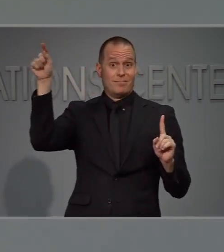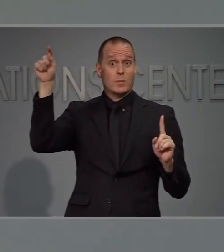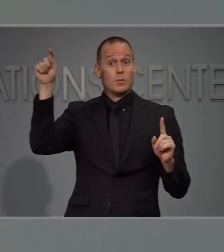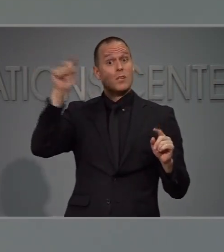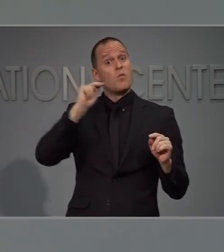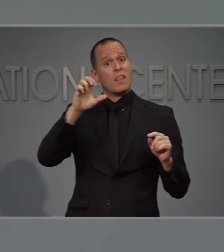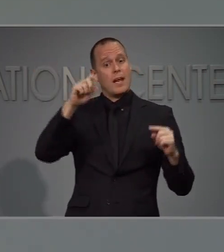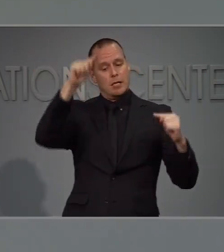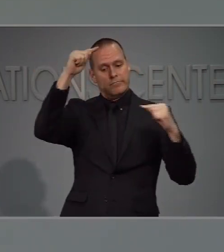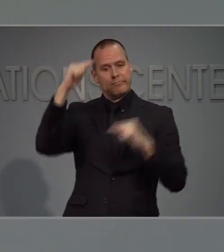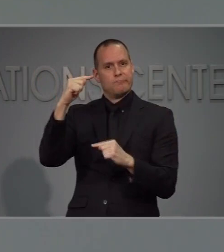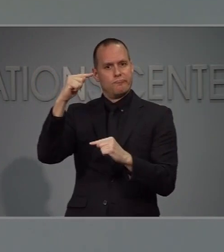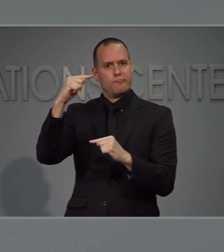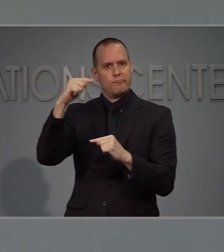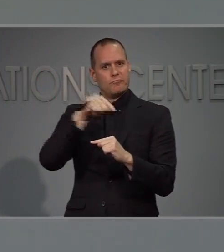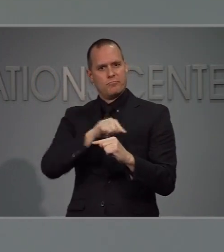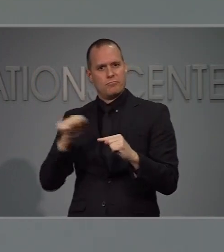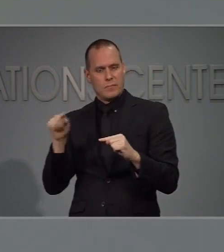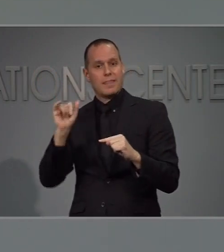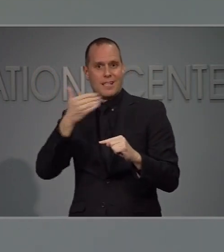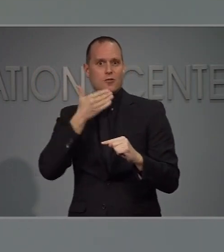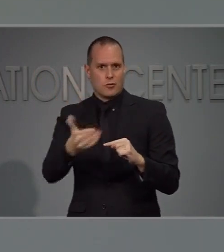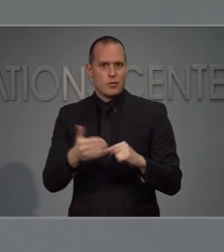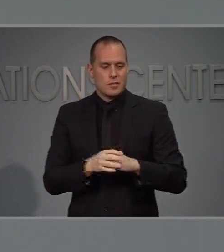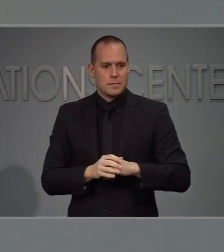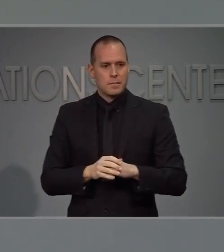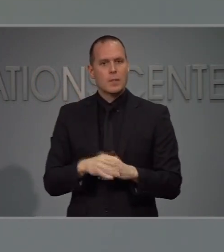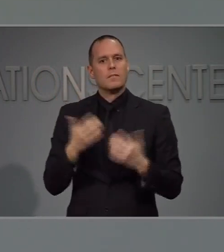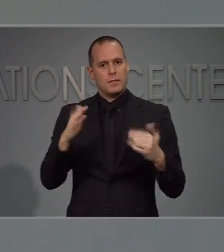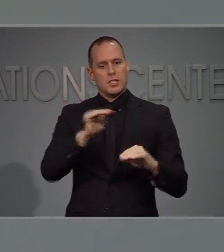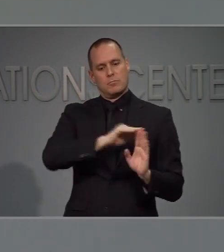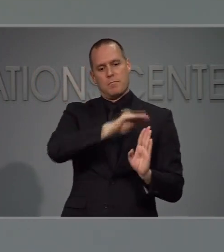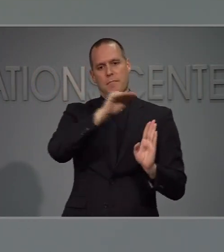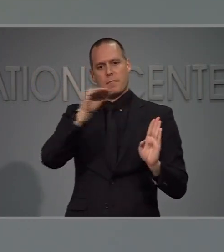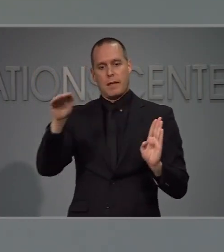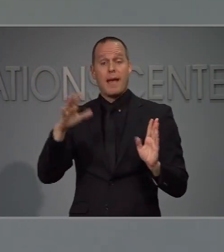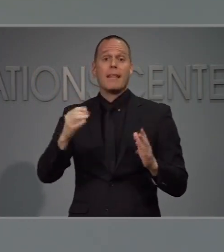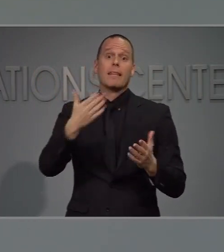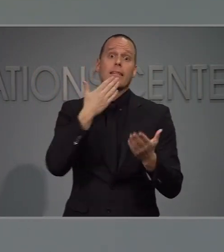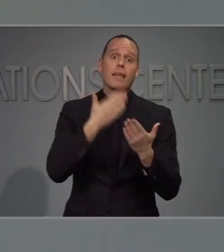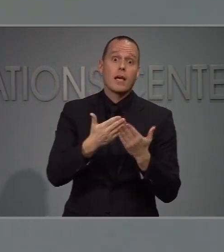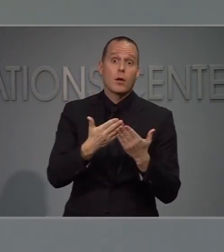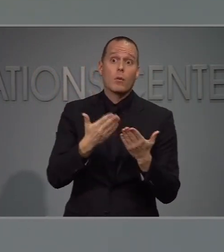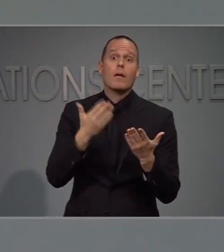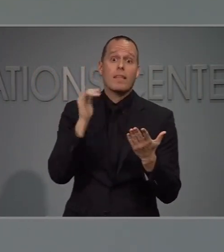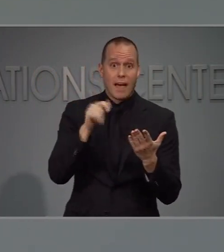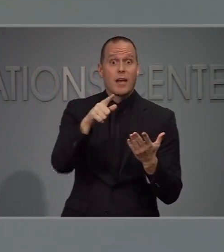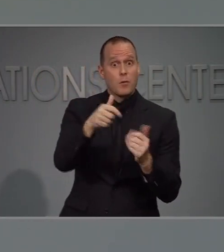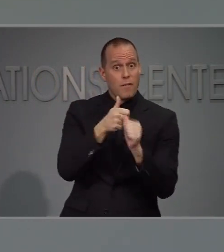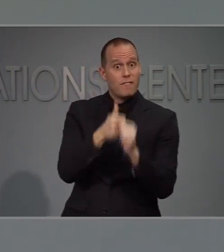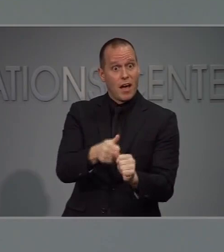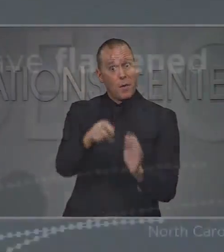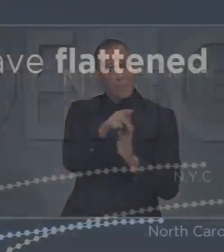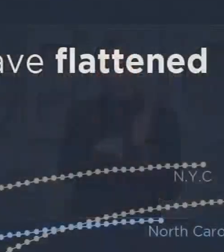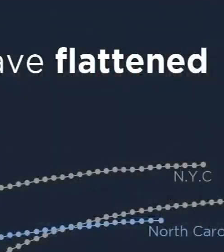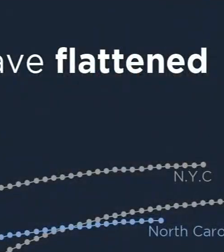YOU CAN SEE THAT THE TREND OF OUR OF OUR LINE IS IS BELOW THAT OF THE UNITED STATES. AND THAT'S A